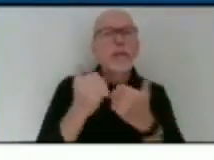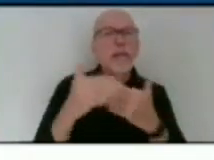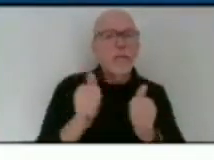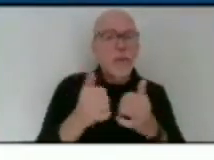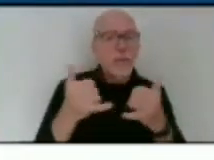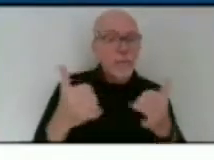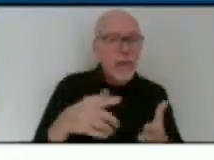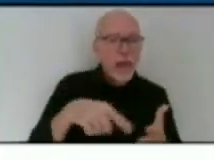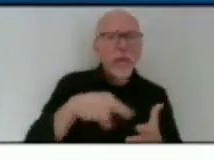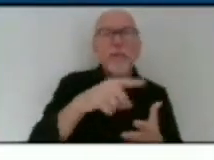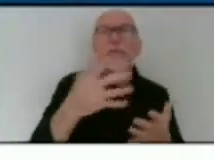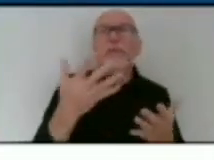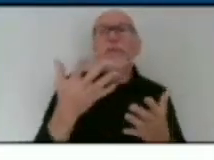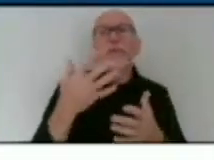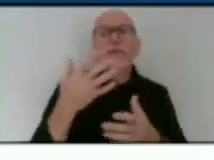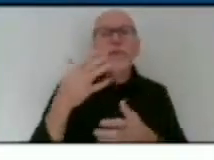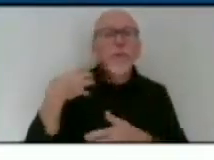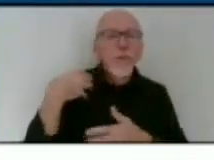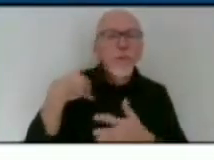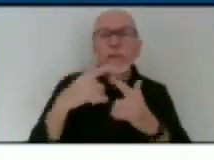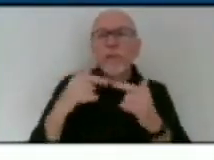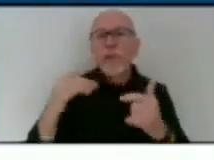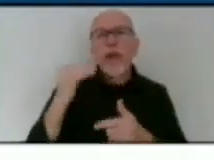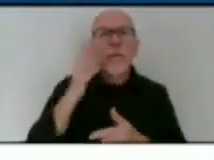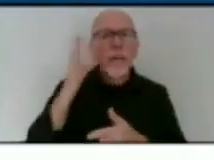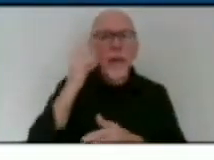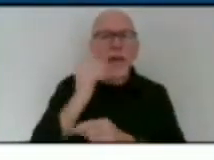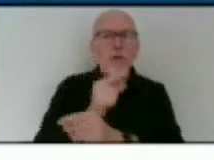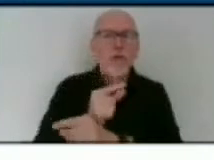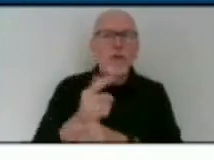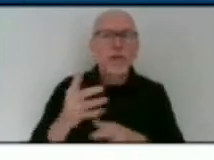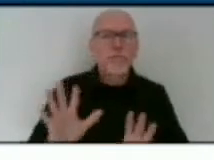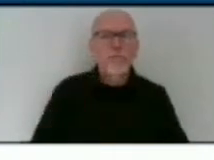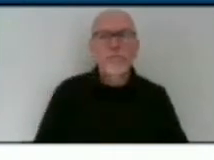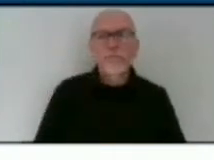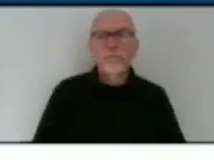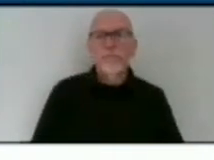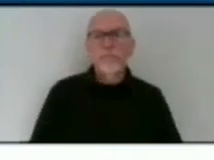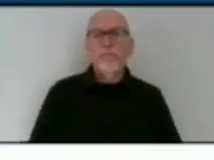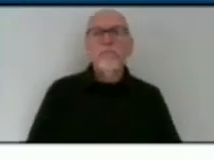personnel and parents or guardians. The essay will work with the Marion County